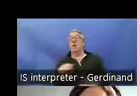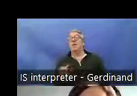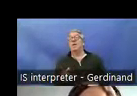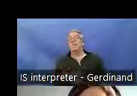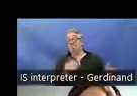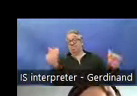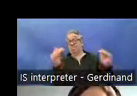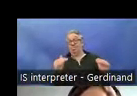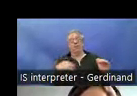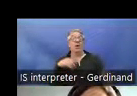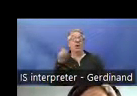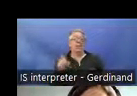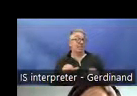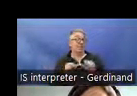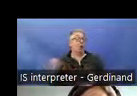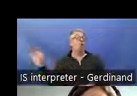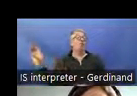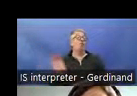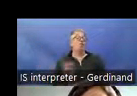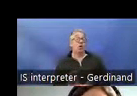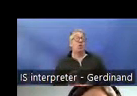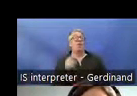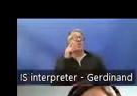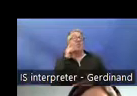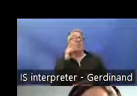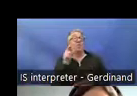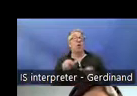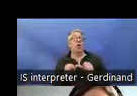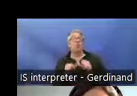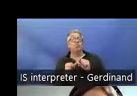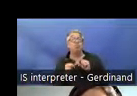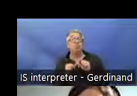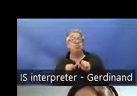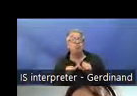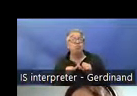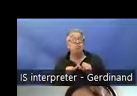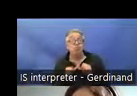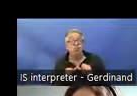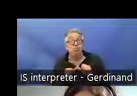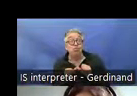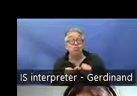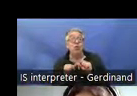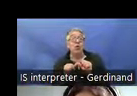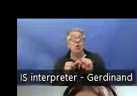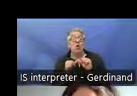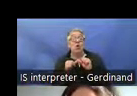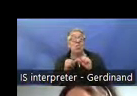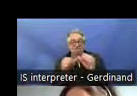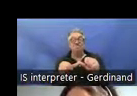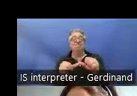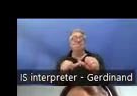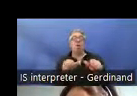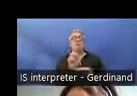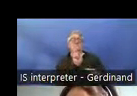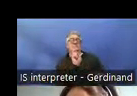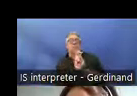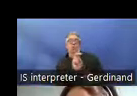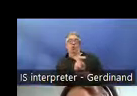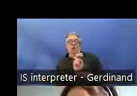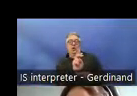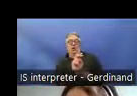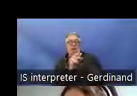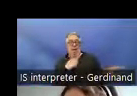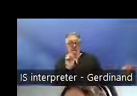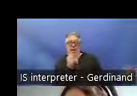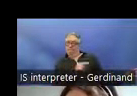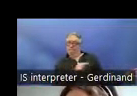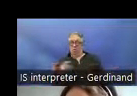We need to have more monitoring tools to understand exactly how our rights are progressing, how